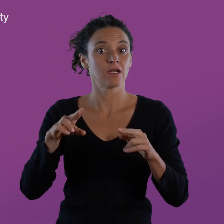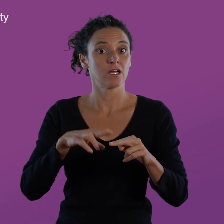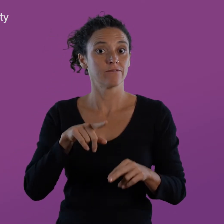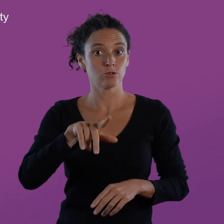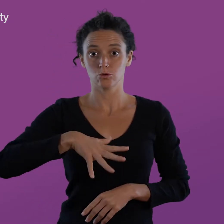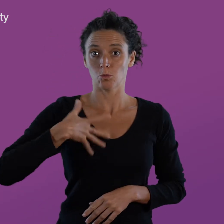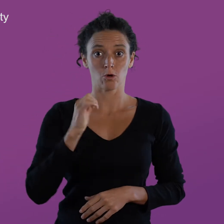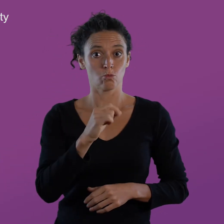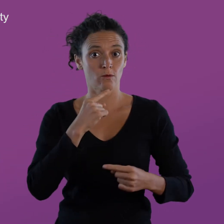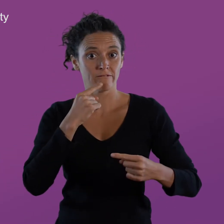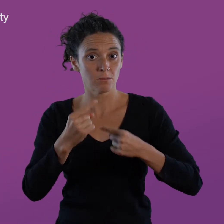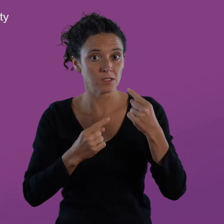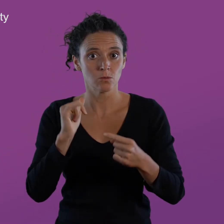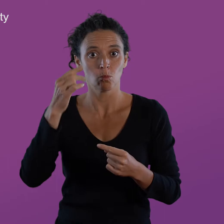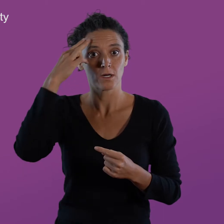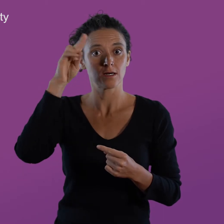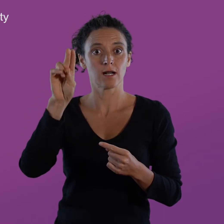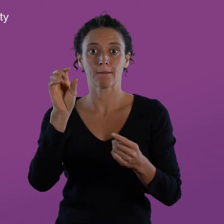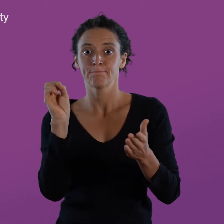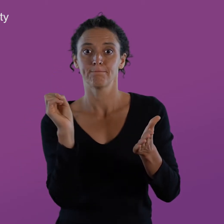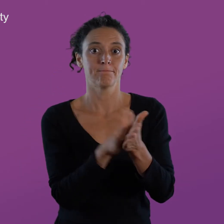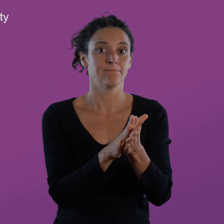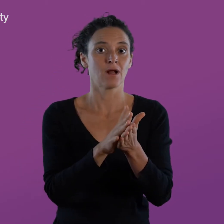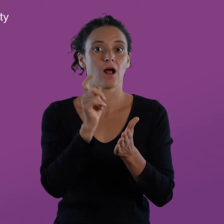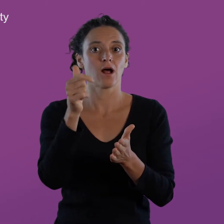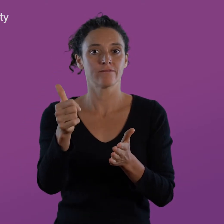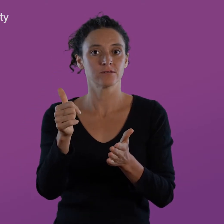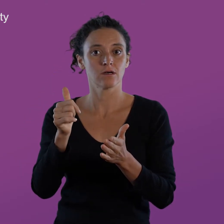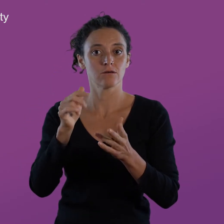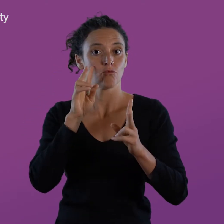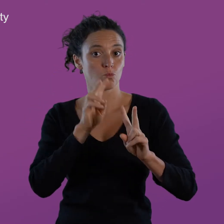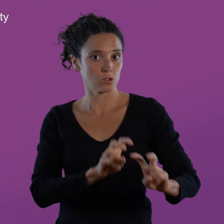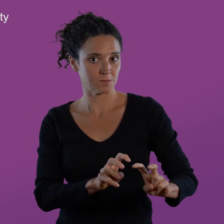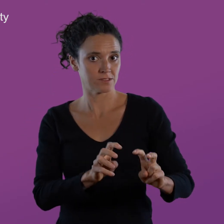If you do not want your information or your identity to be shared with anyone outside of the Royal Commission,